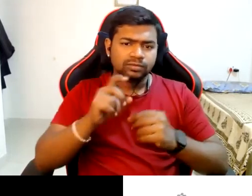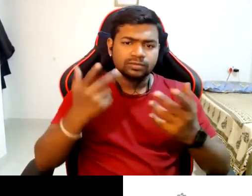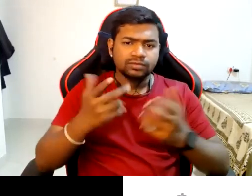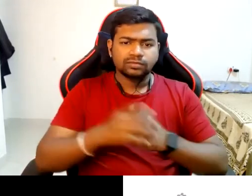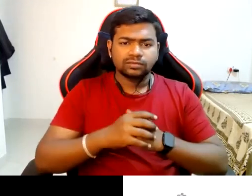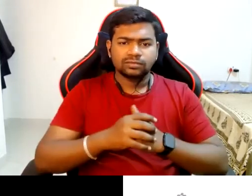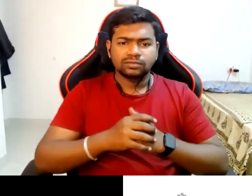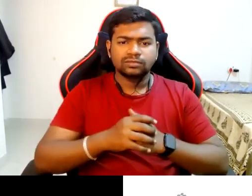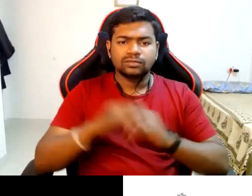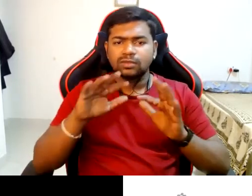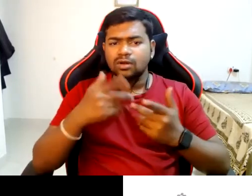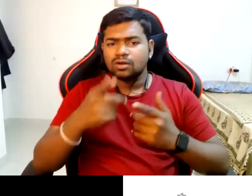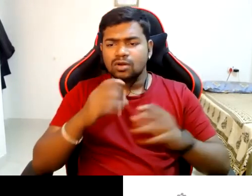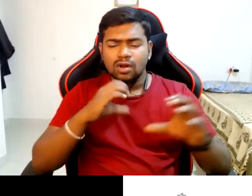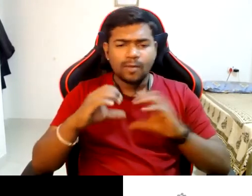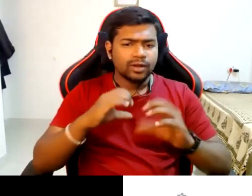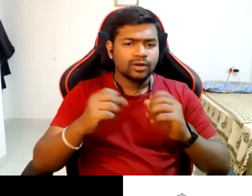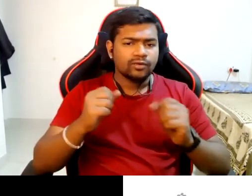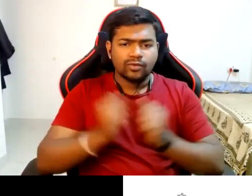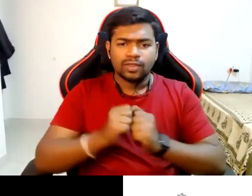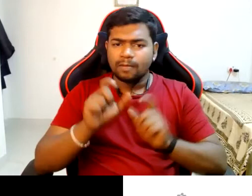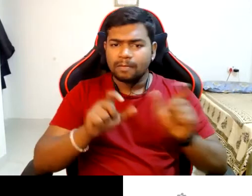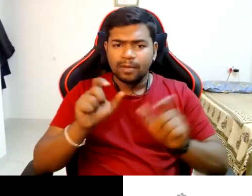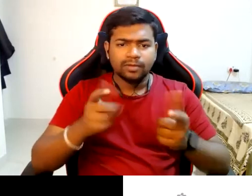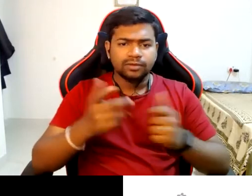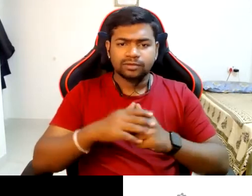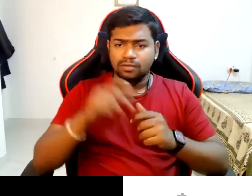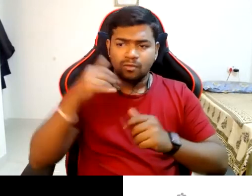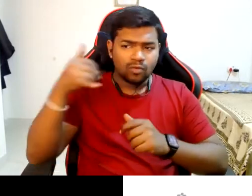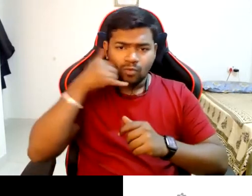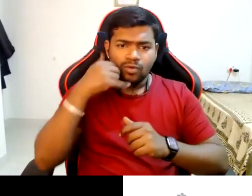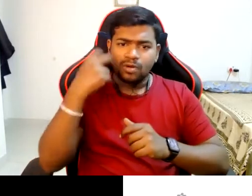Will you talk how will you communicate with people so everyone was like Sandeep.